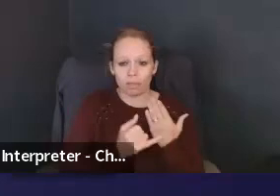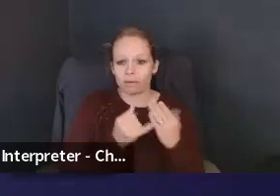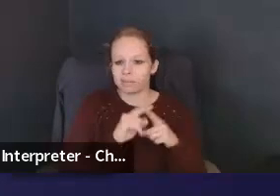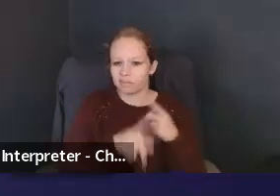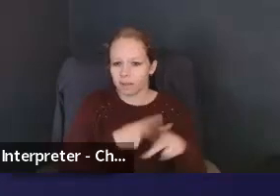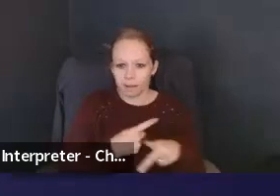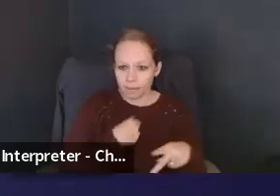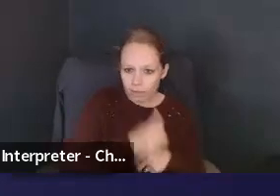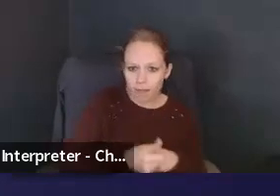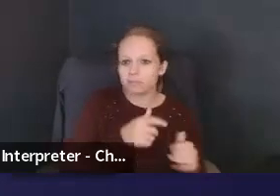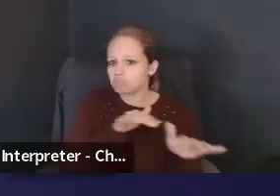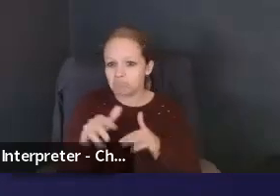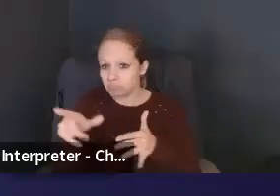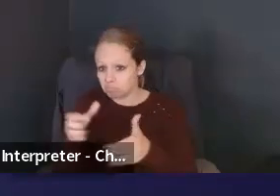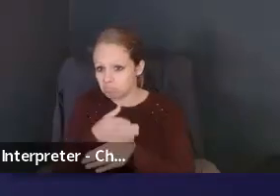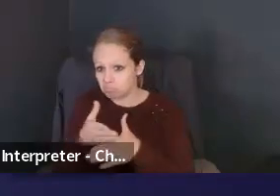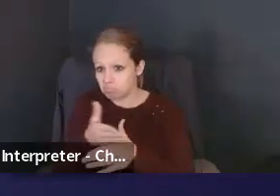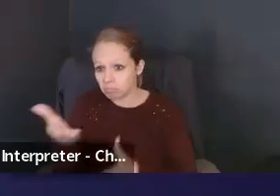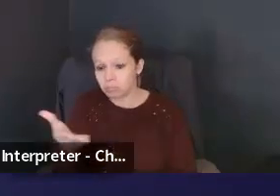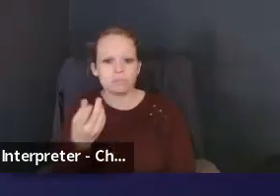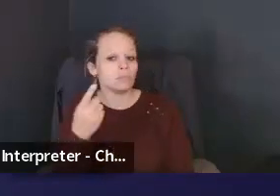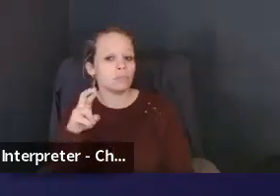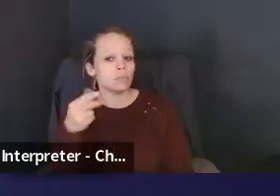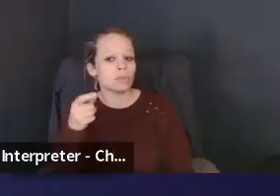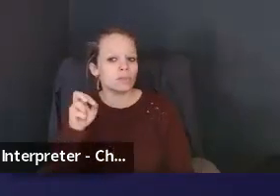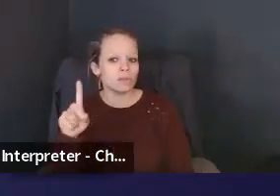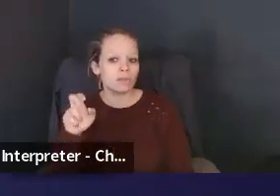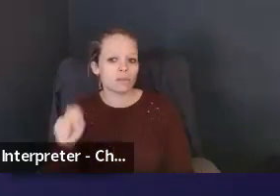to share. Dr. Gooden: The main thing, I would just reinforce what Dr. Rumrill said,